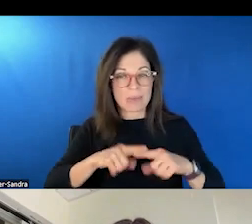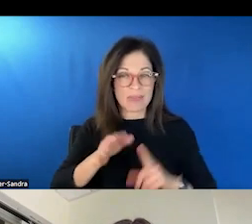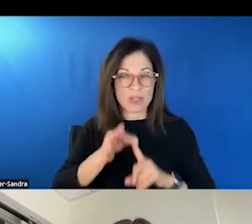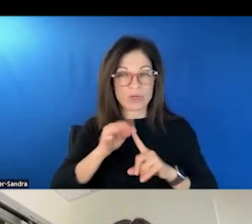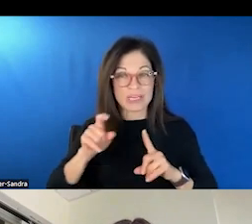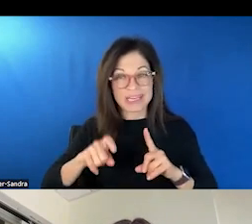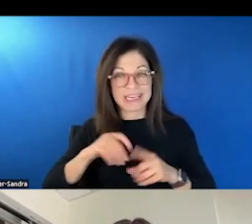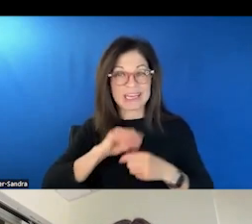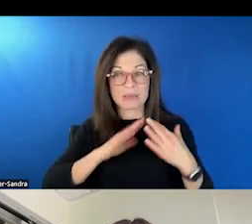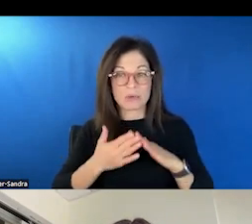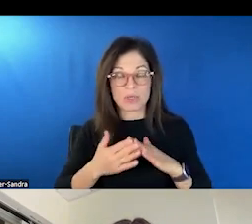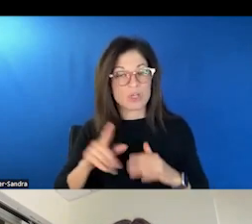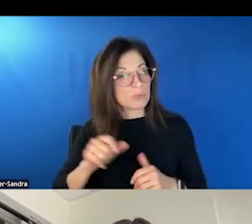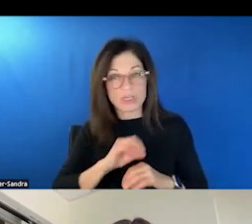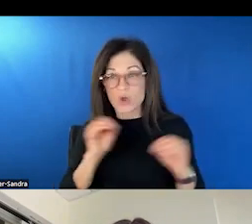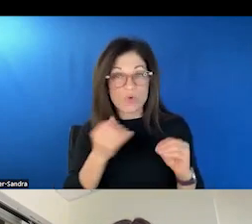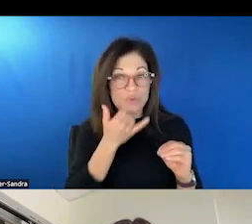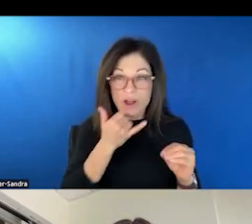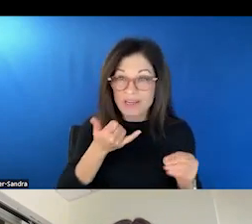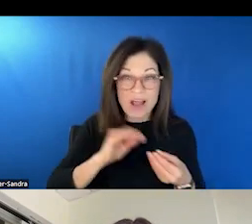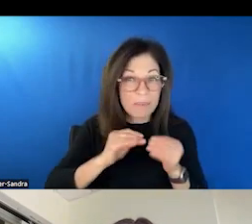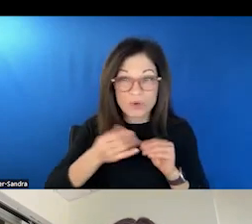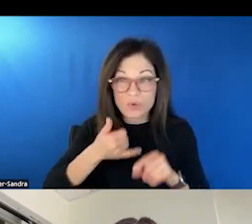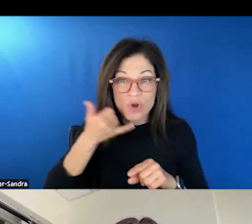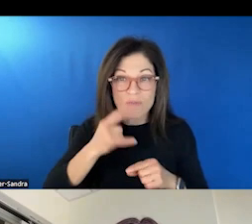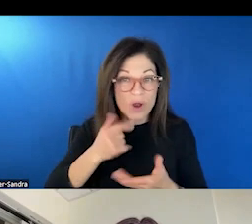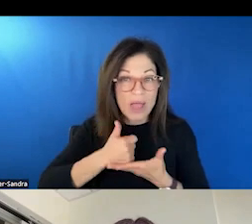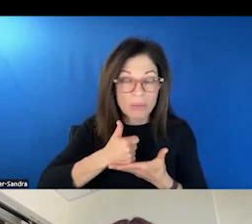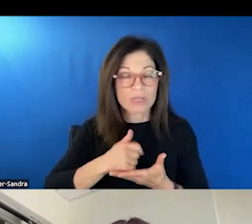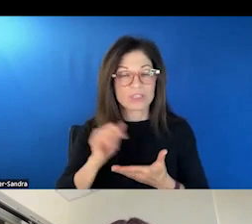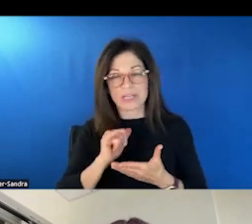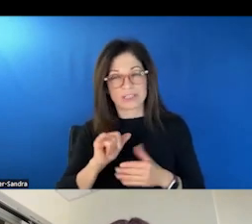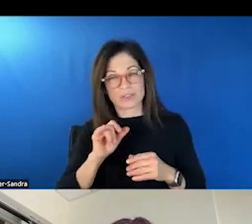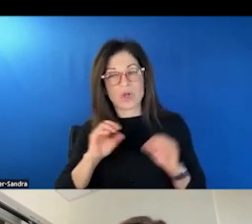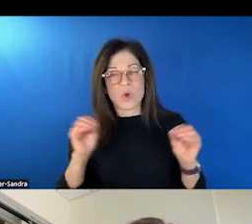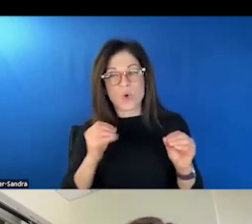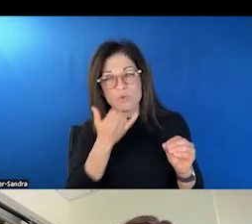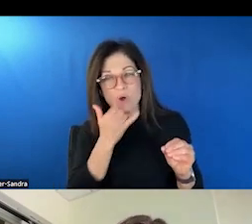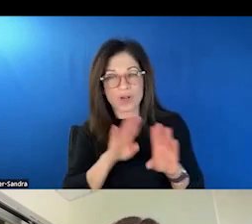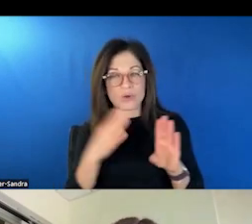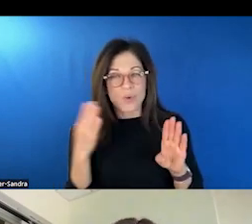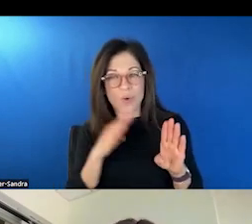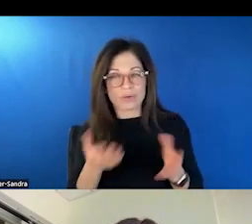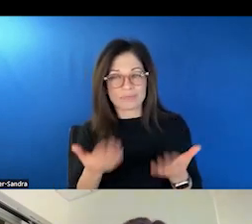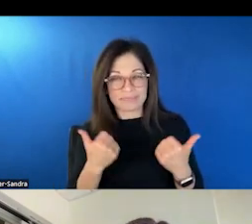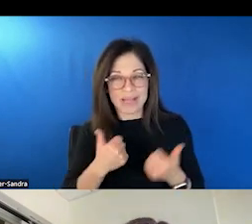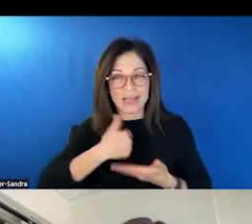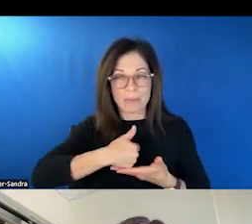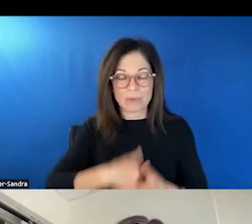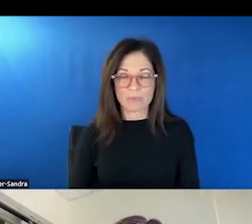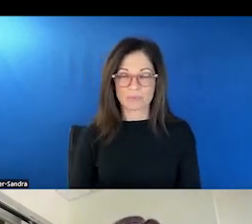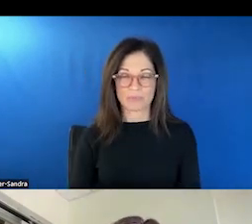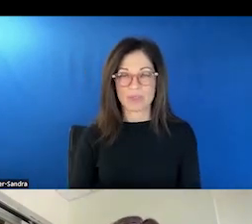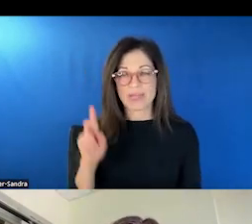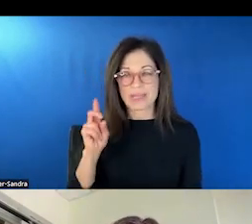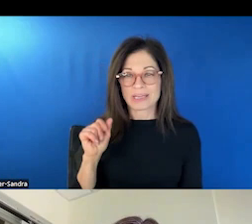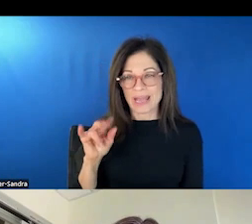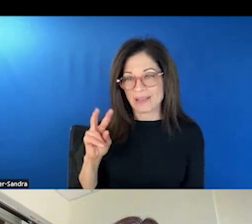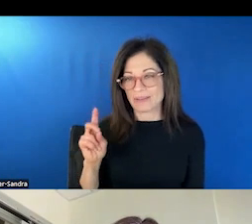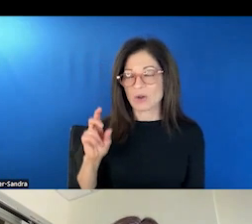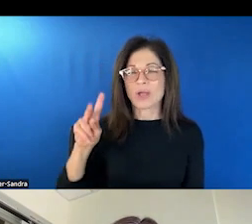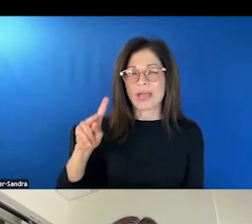THERE SHOULD BE NO WRONG NUMBER FOR HELP. JUST LIKE THERE IS NO